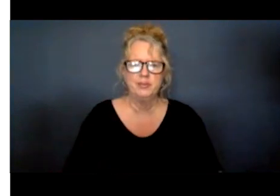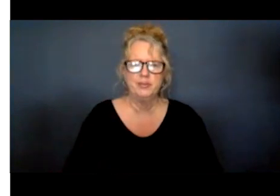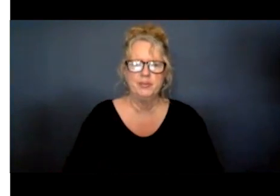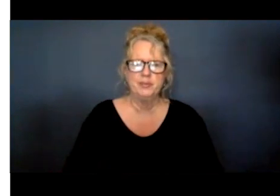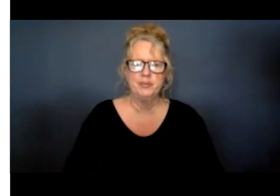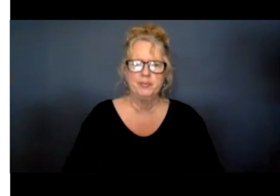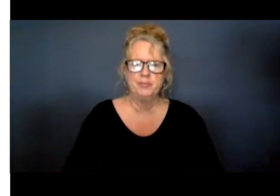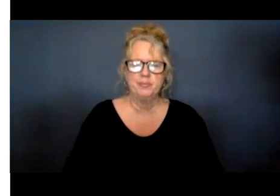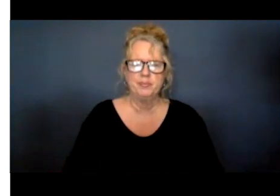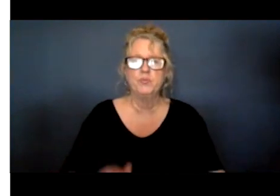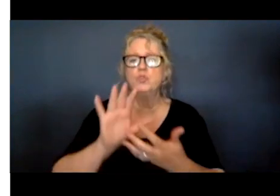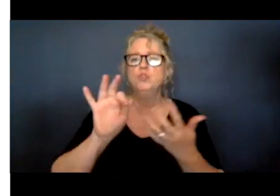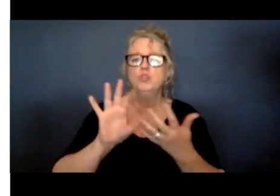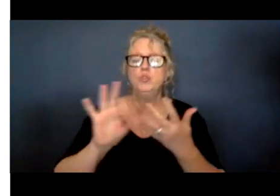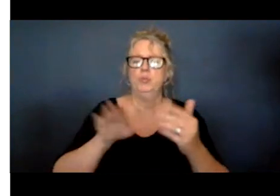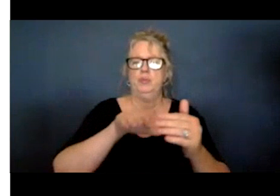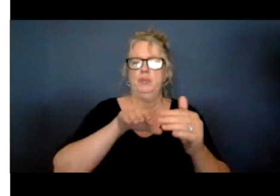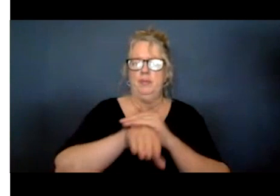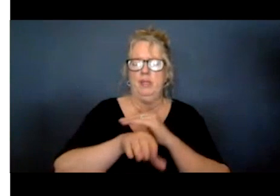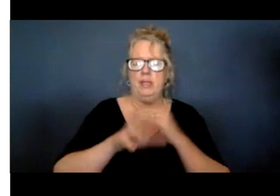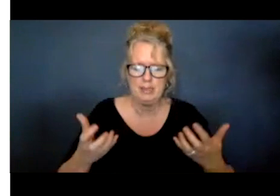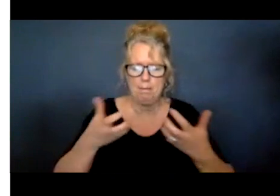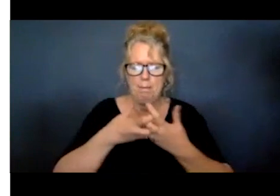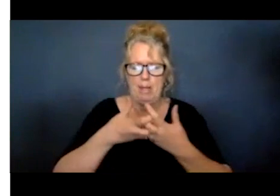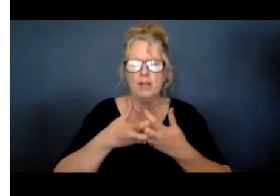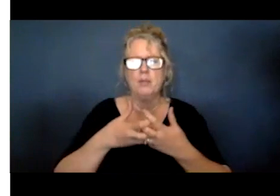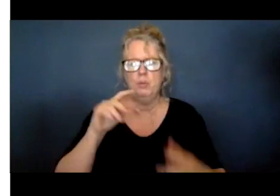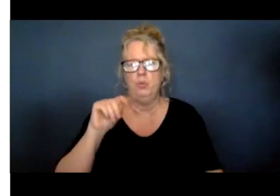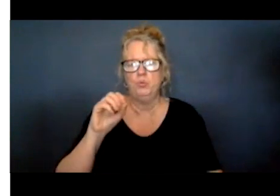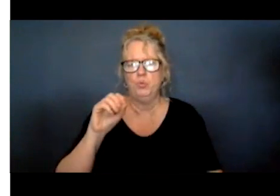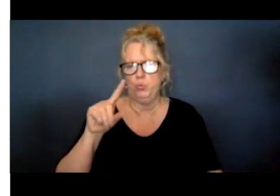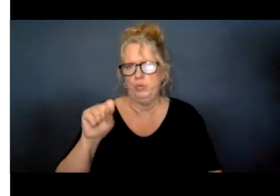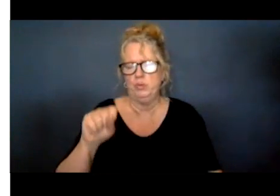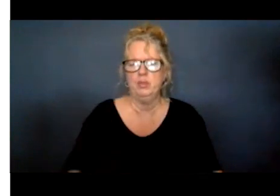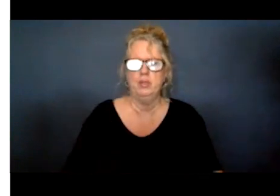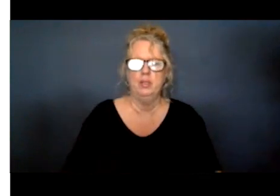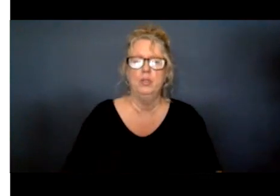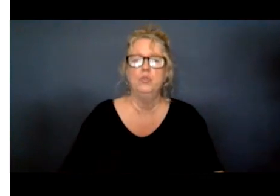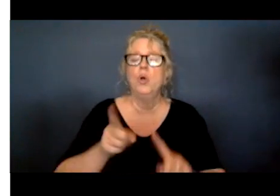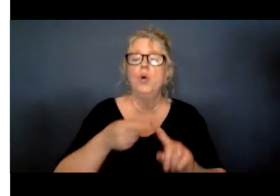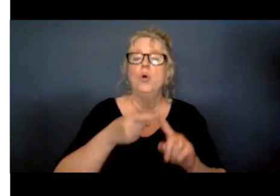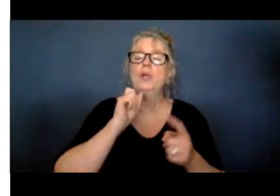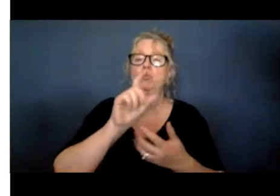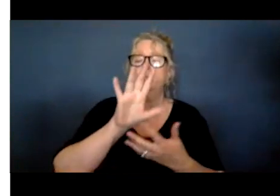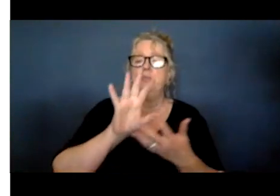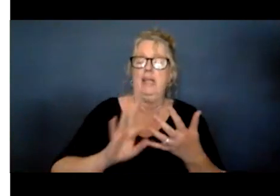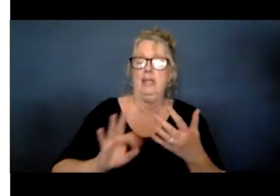Choose Accessible, Compatible Tools. When selecting technology, prioritize